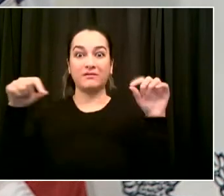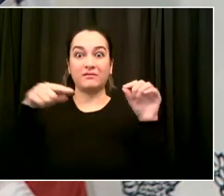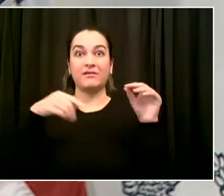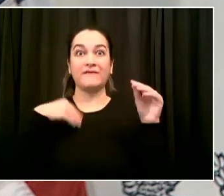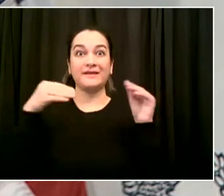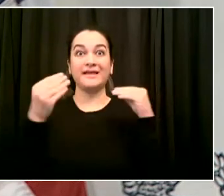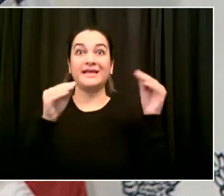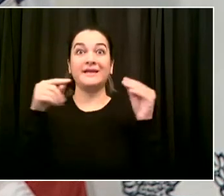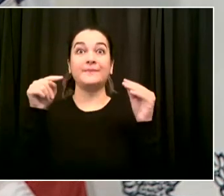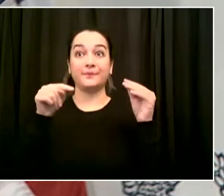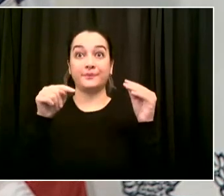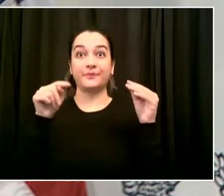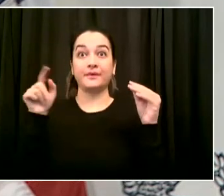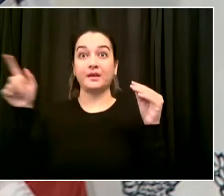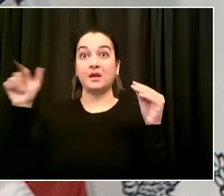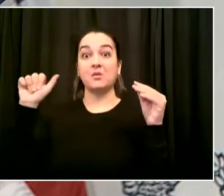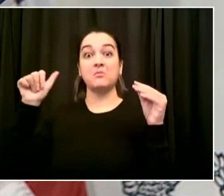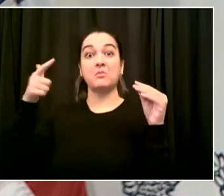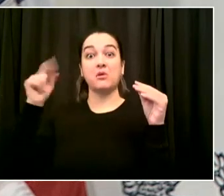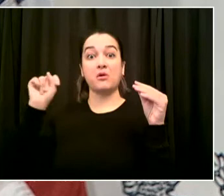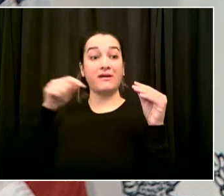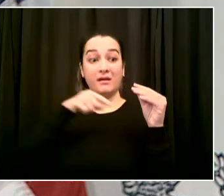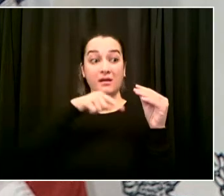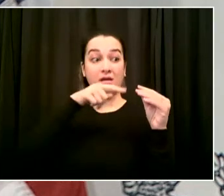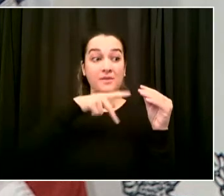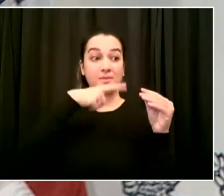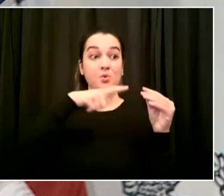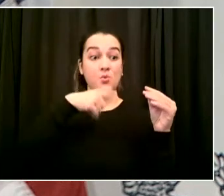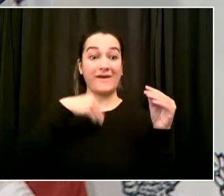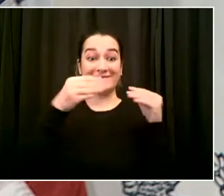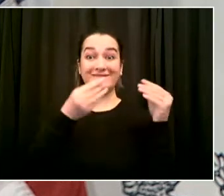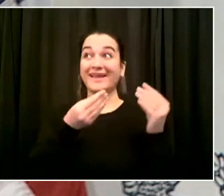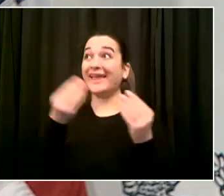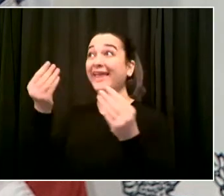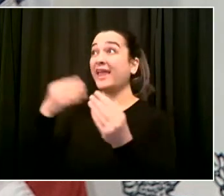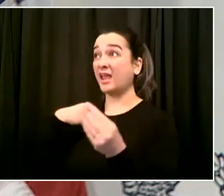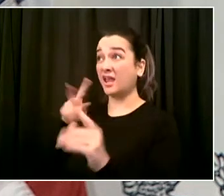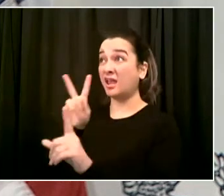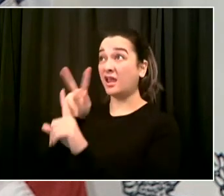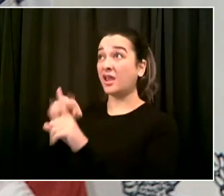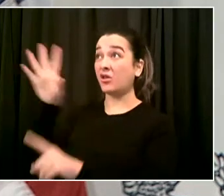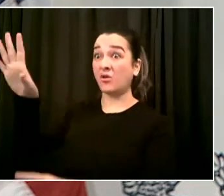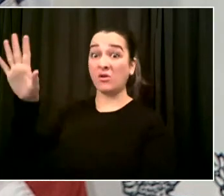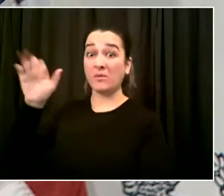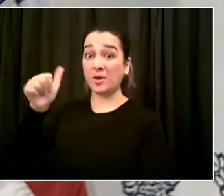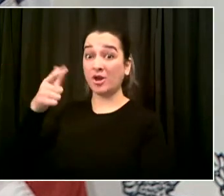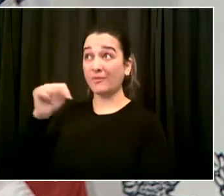EMILY. I HAVE NOT SEEN THE BIILL, I WILL